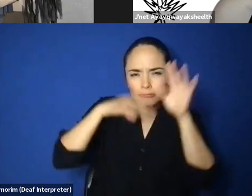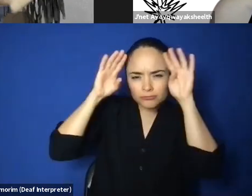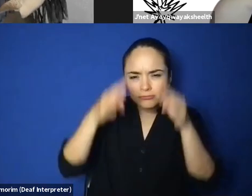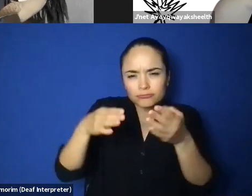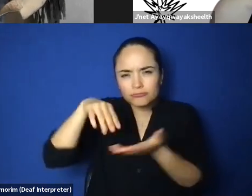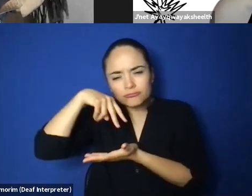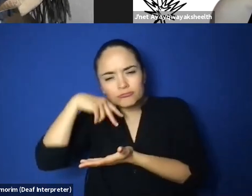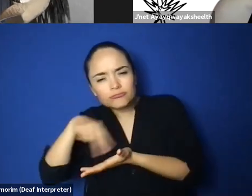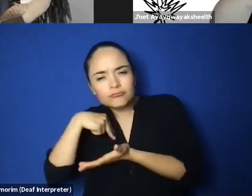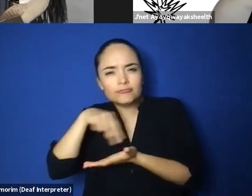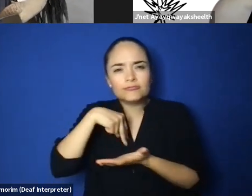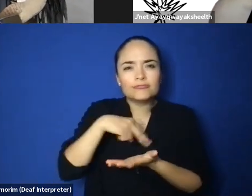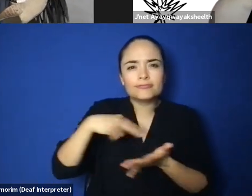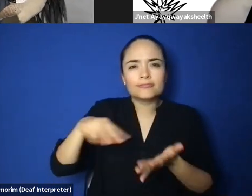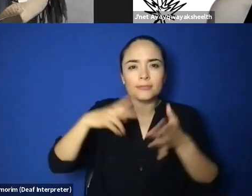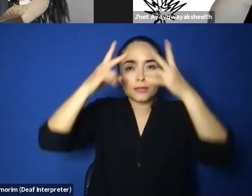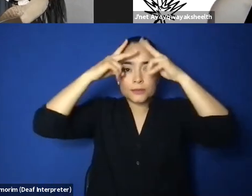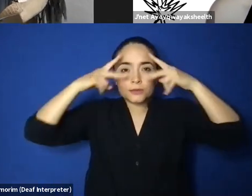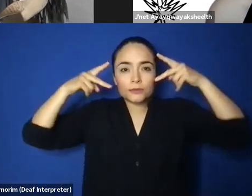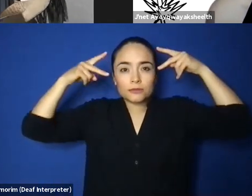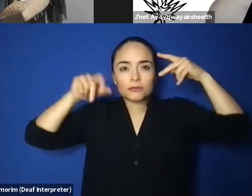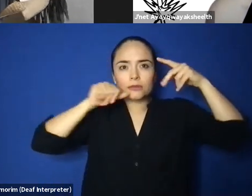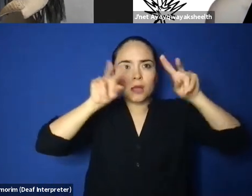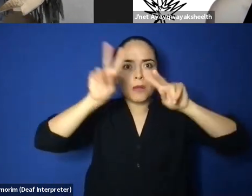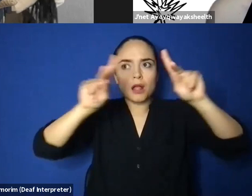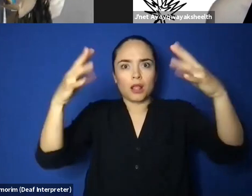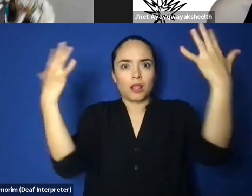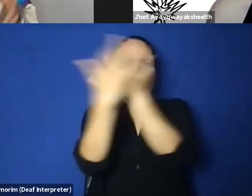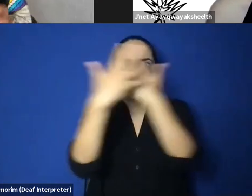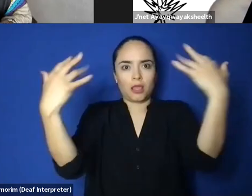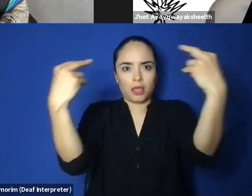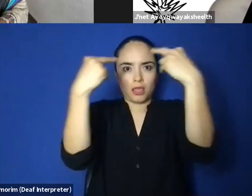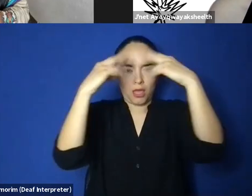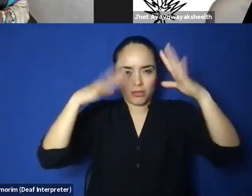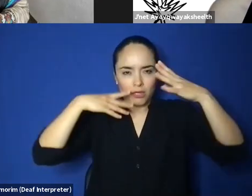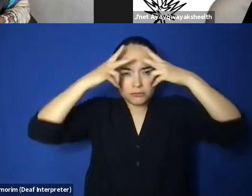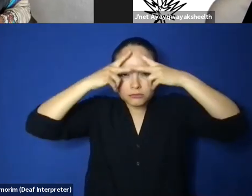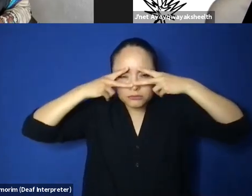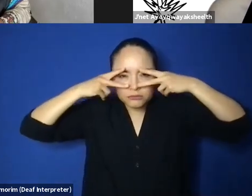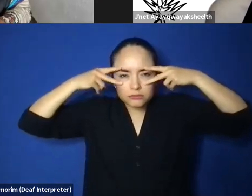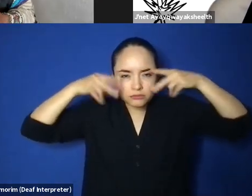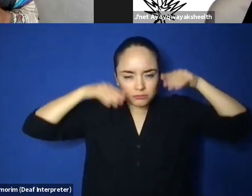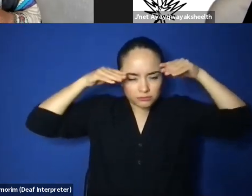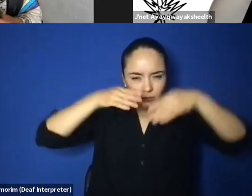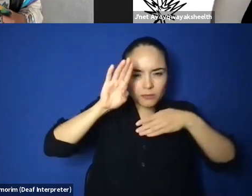I don't look out at the eyes on me, so in that way, I can keep keep moving and I'm not distracted. So